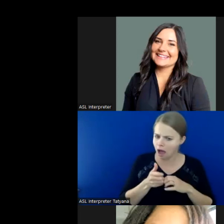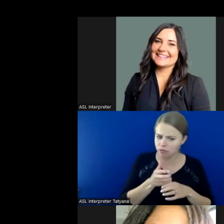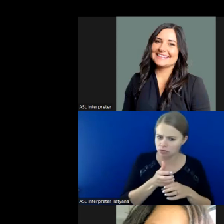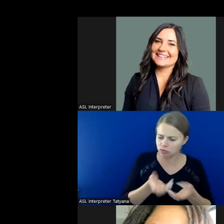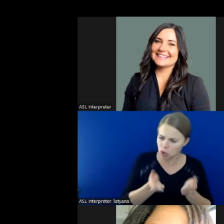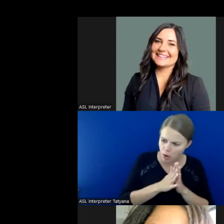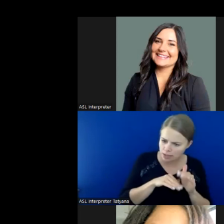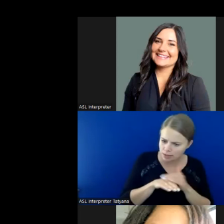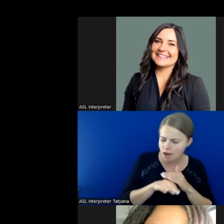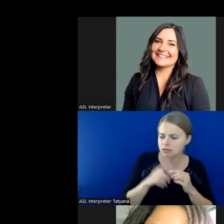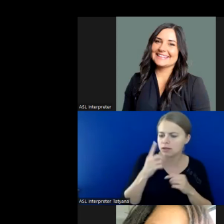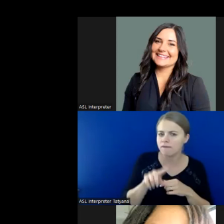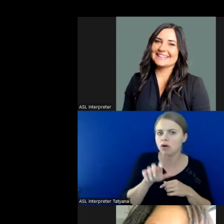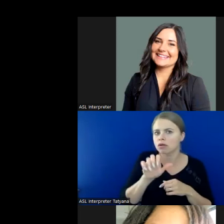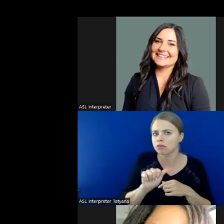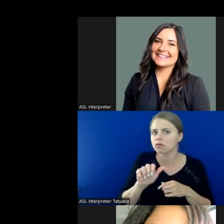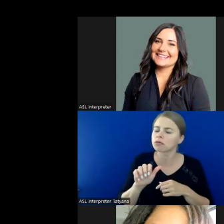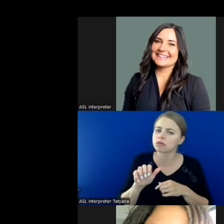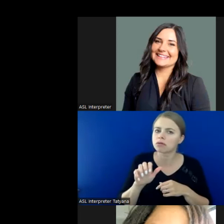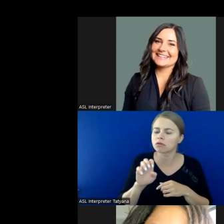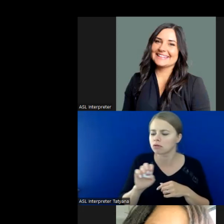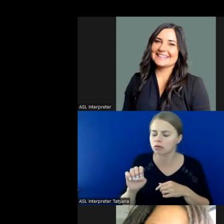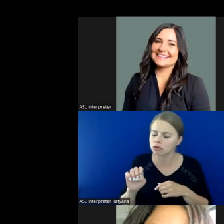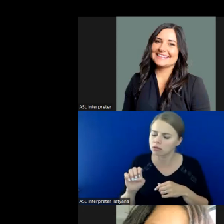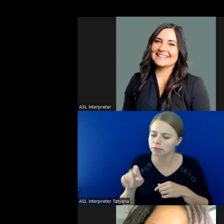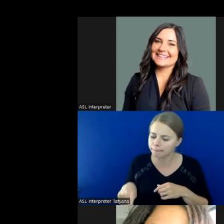to the alternative access method that's described in the EEAAP.